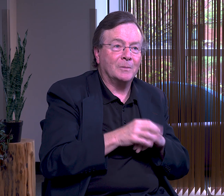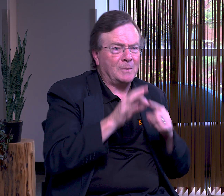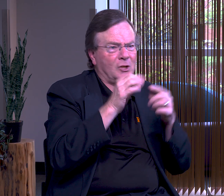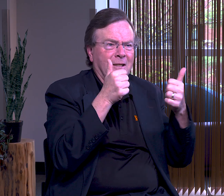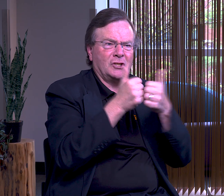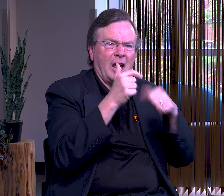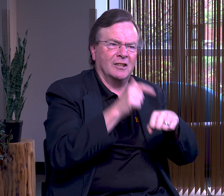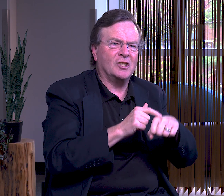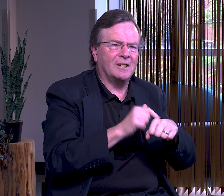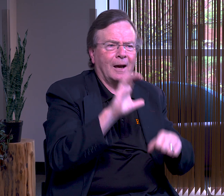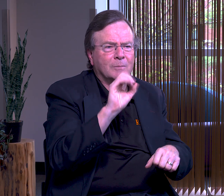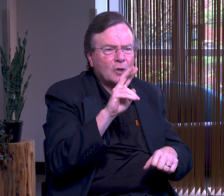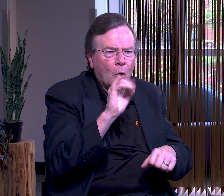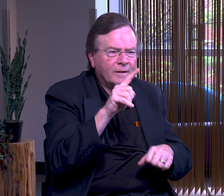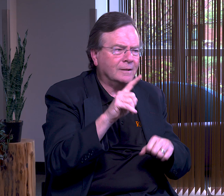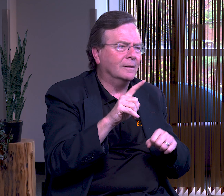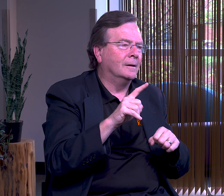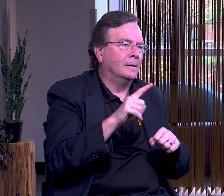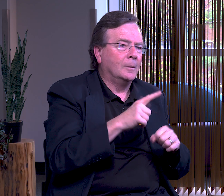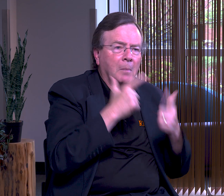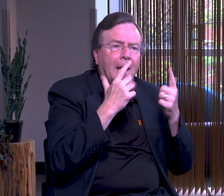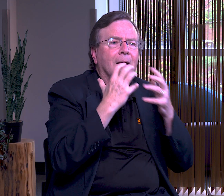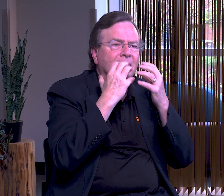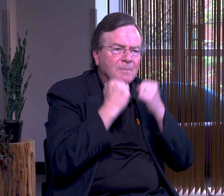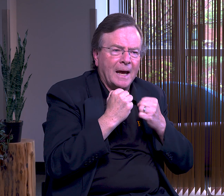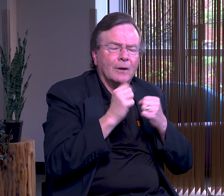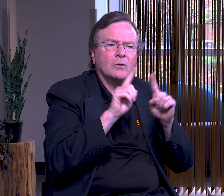Especially in the challenging times: Covid, Black Lives Matter,